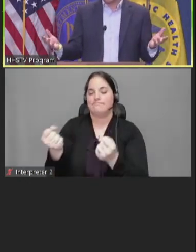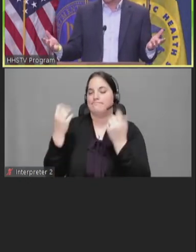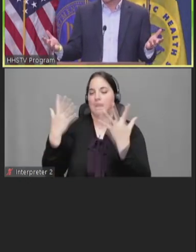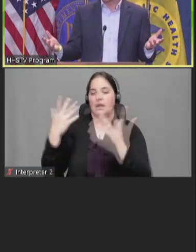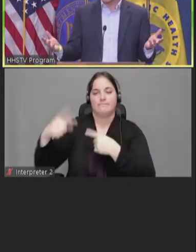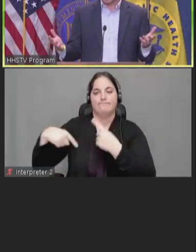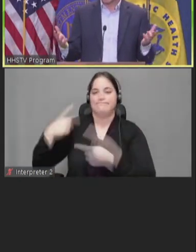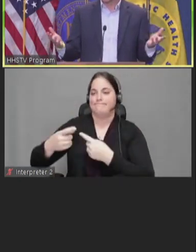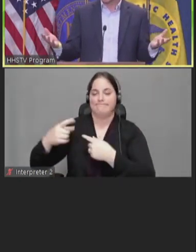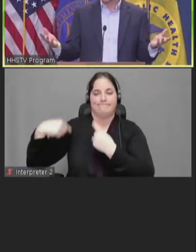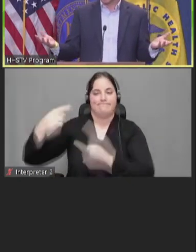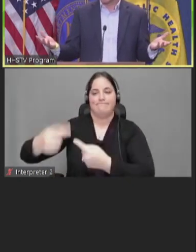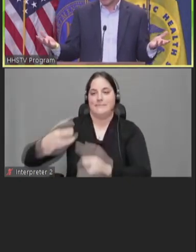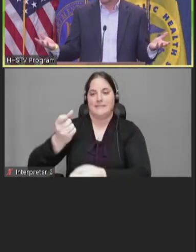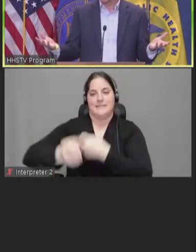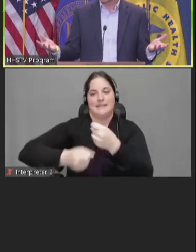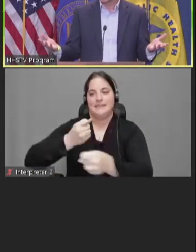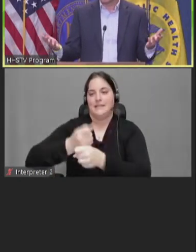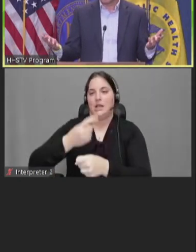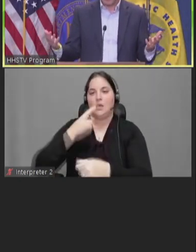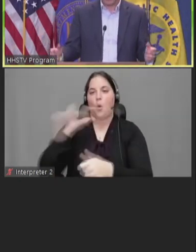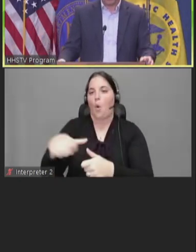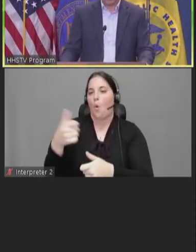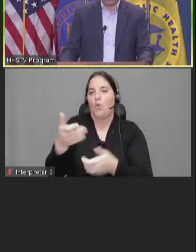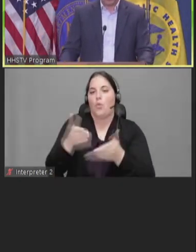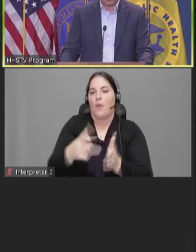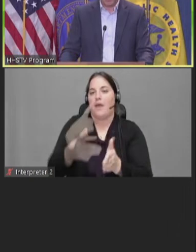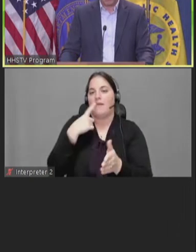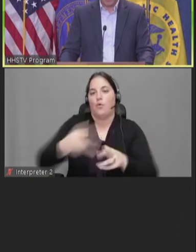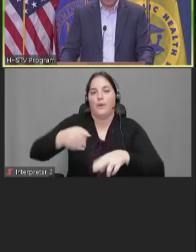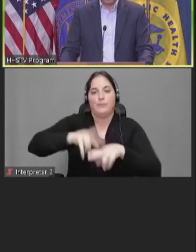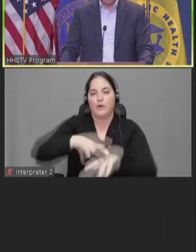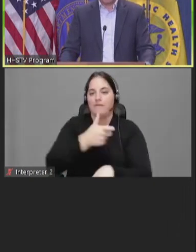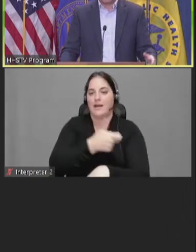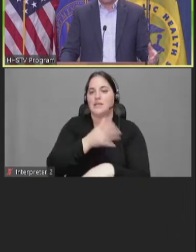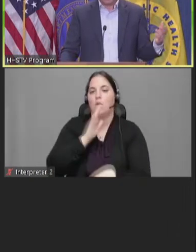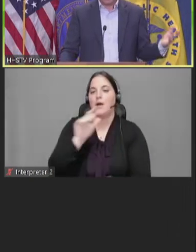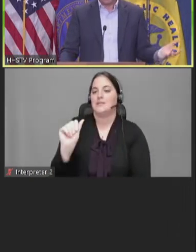in approved vaccines was alum, different types of aluminum salts. But in recent years,